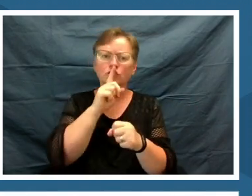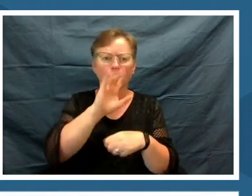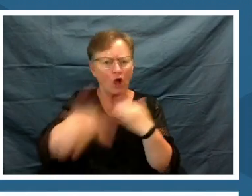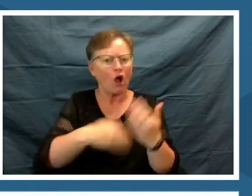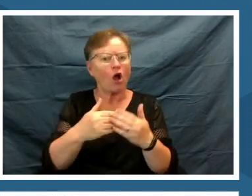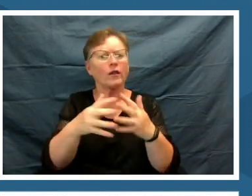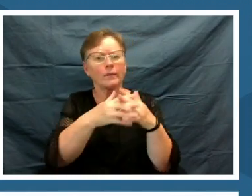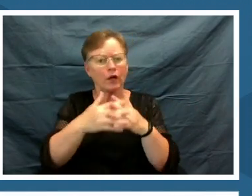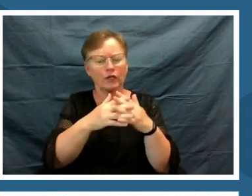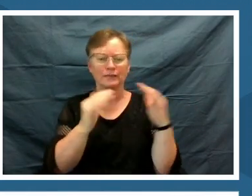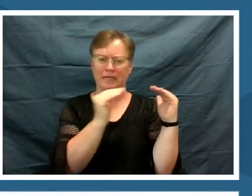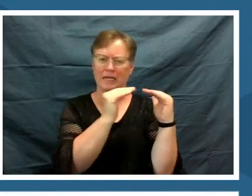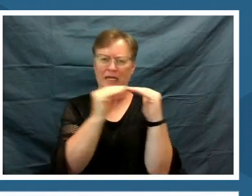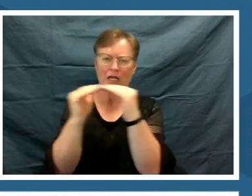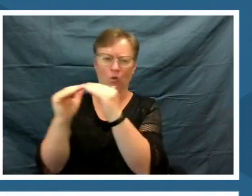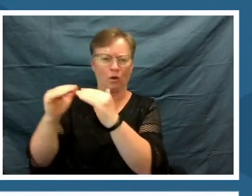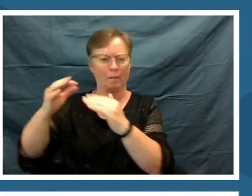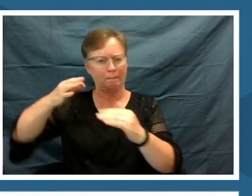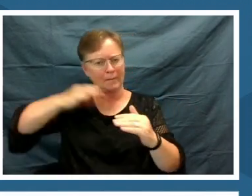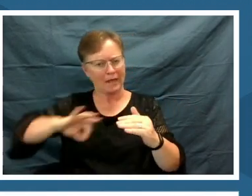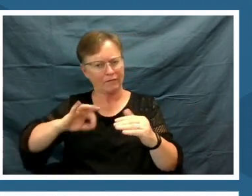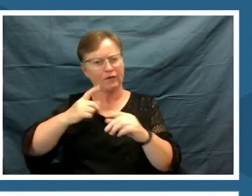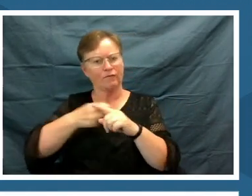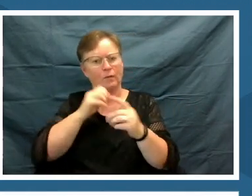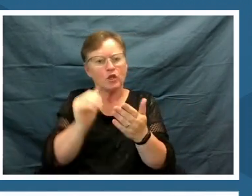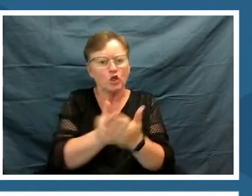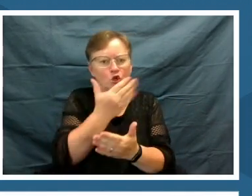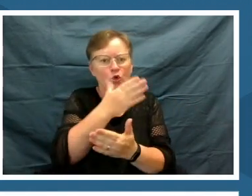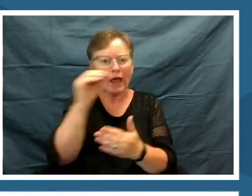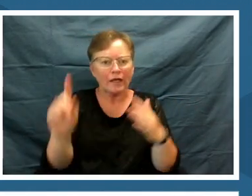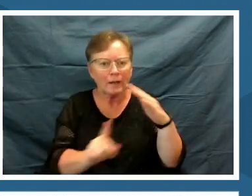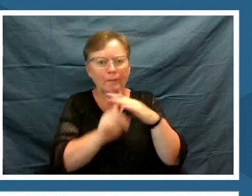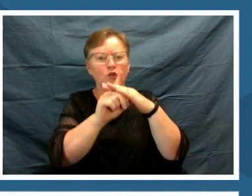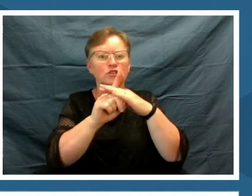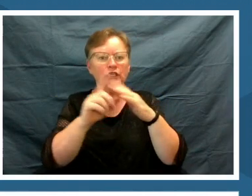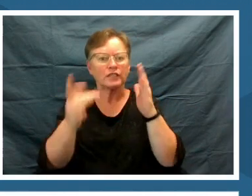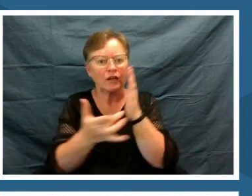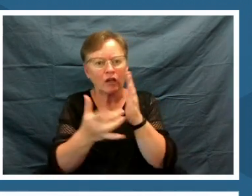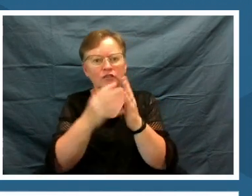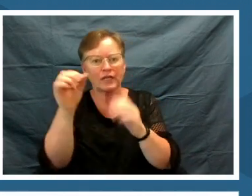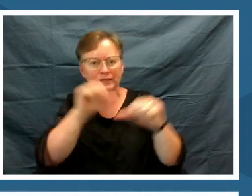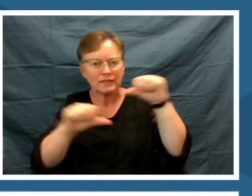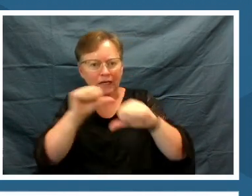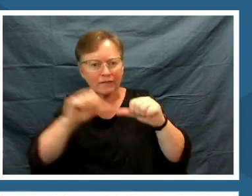and emerging technologies and scientific innovation